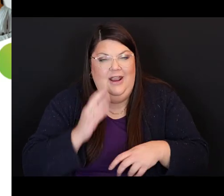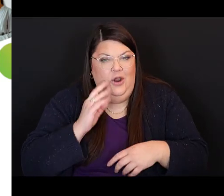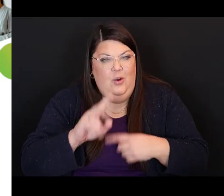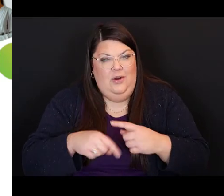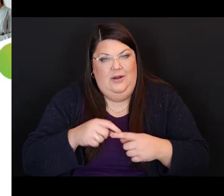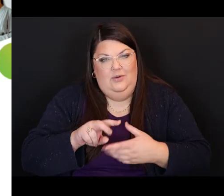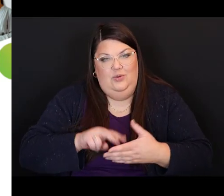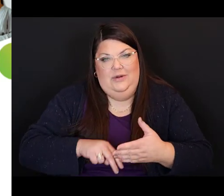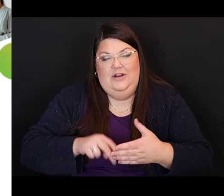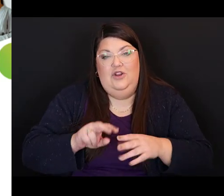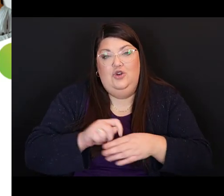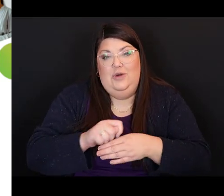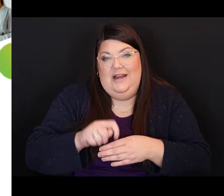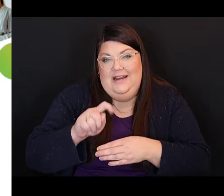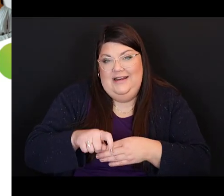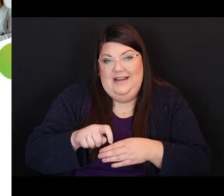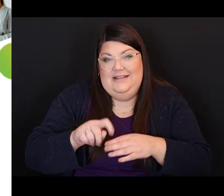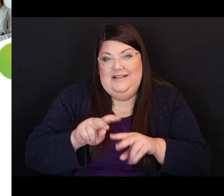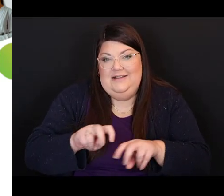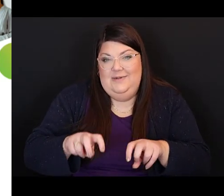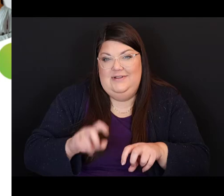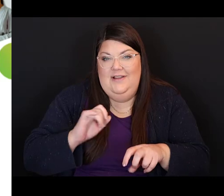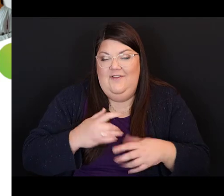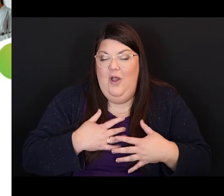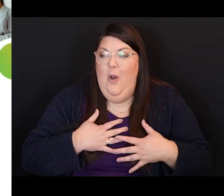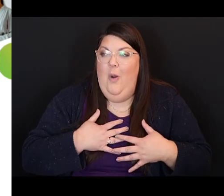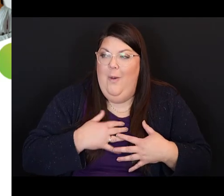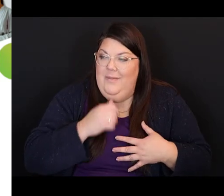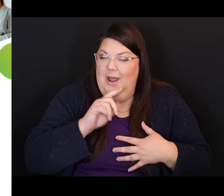was always, it was always a little heartwarming. Because you're like, I'm not alone in this it's